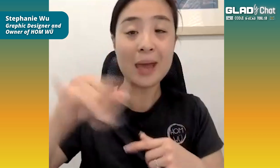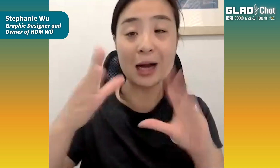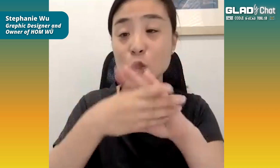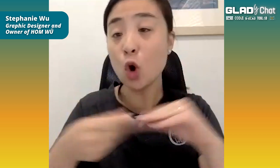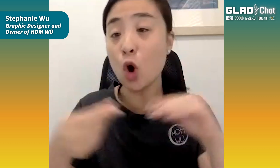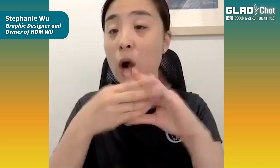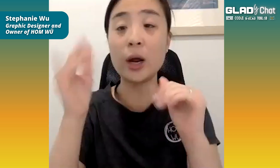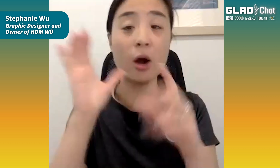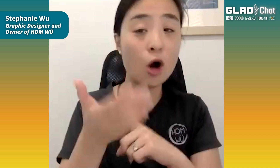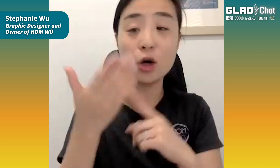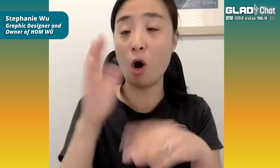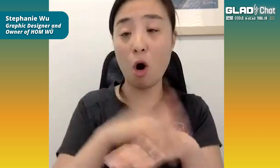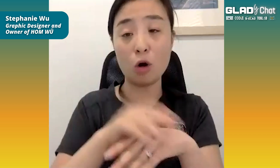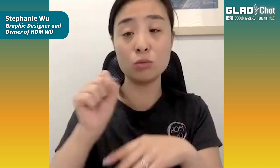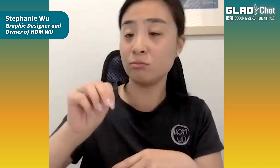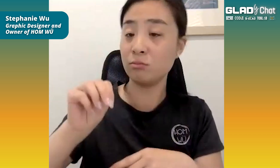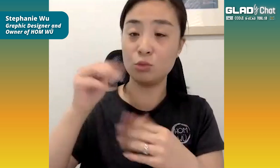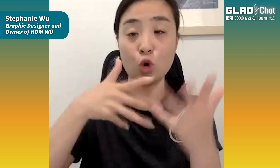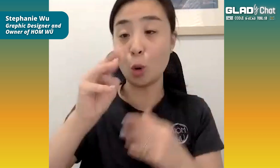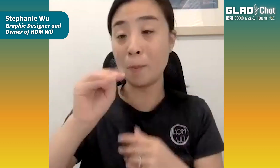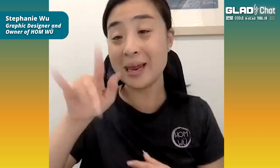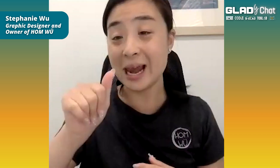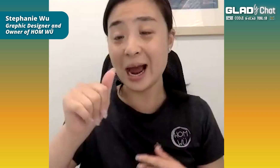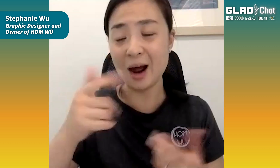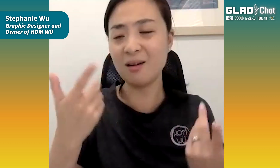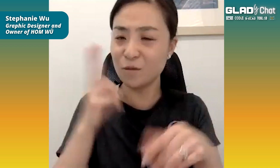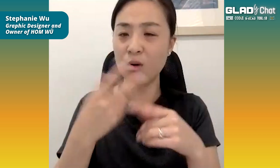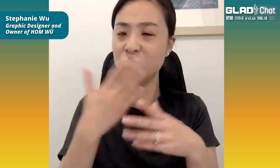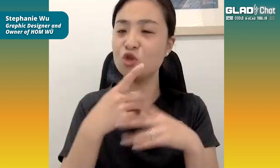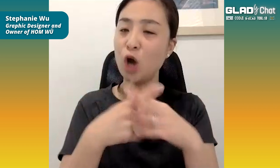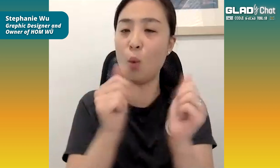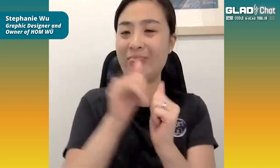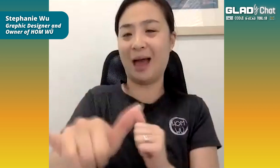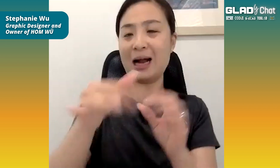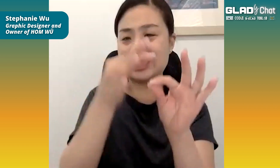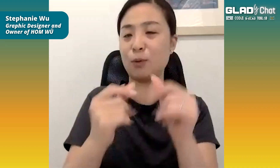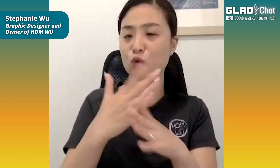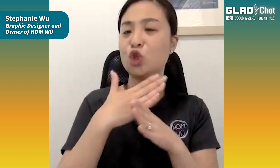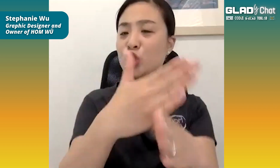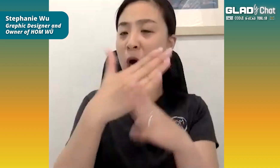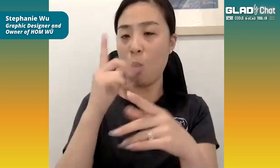stories and culture on social media, share it! Start with that. It’s simple to share,